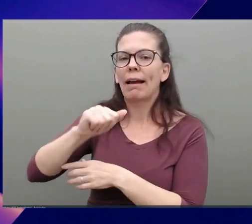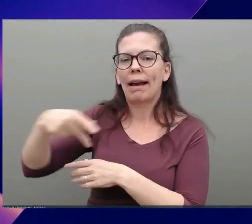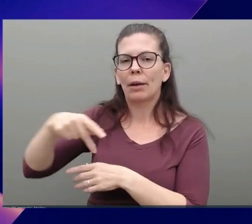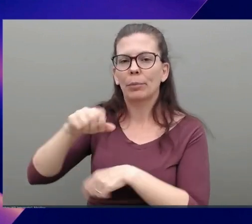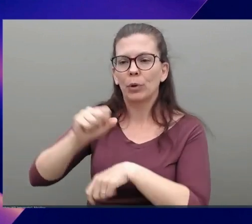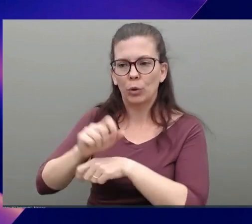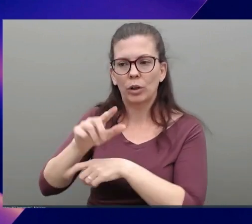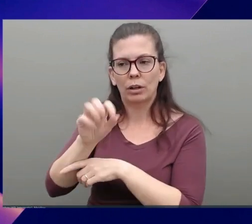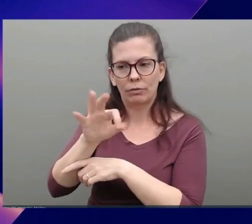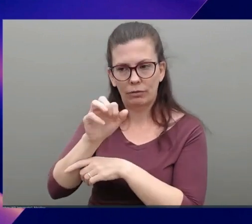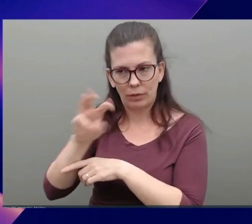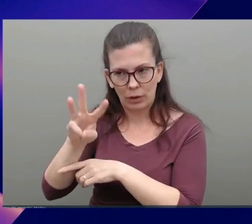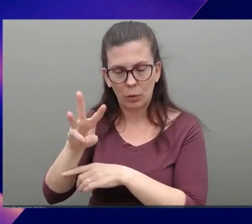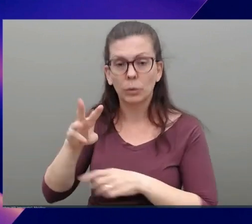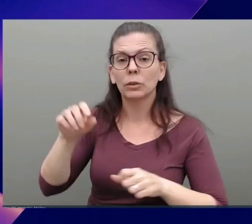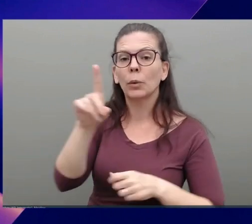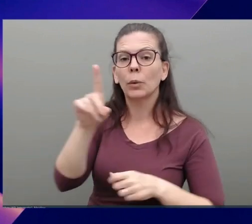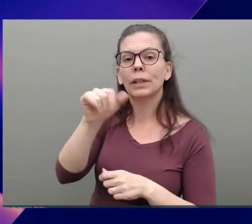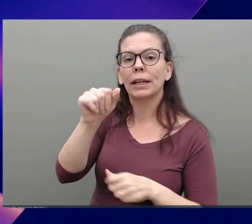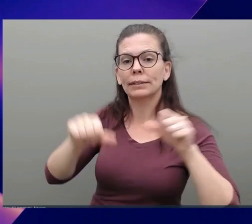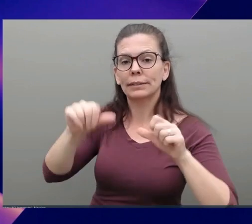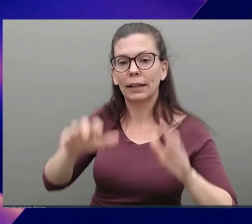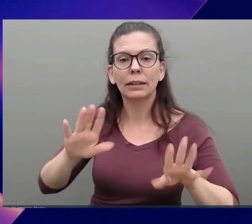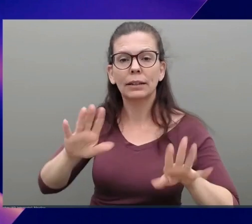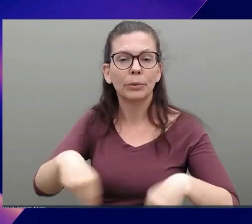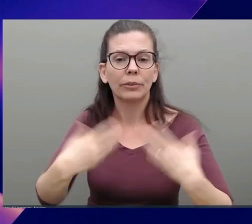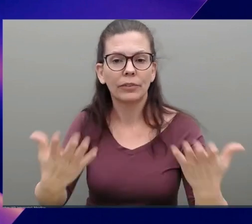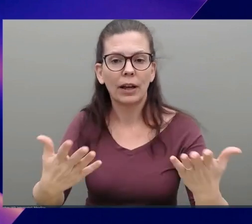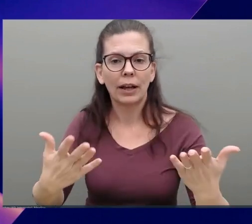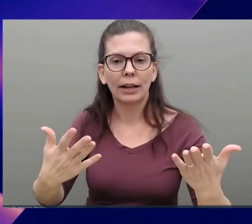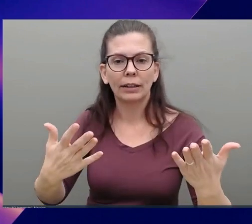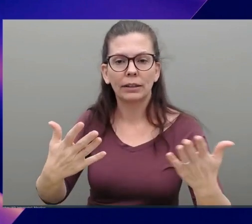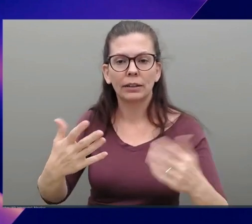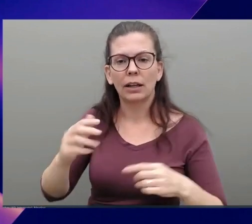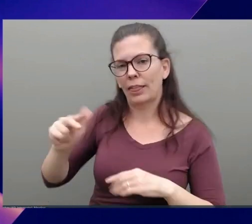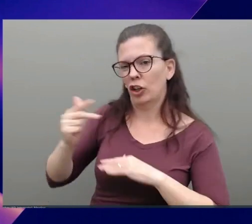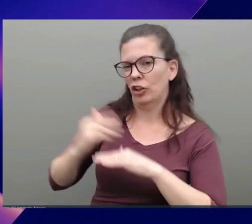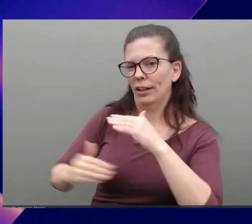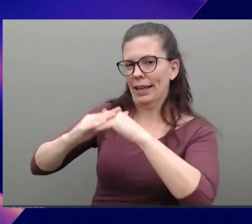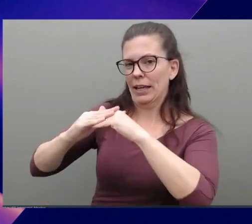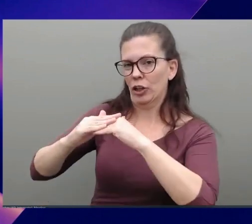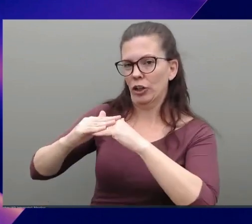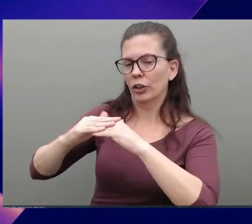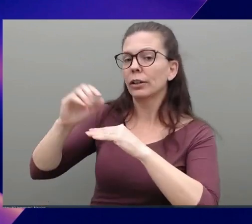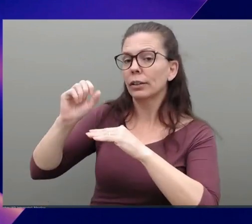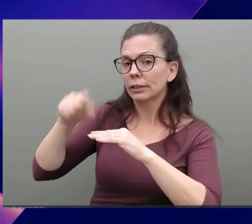there is a third layer in which data scientists, they can provide approval workflow.